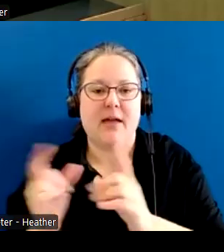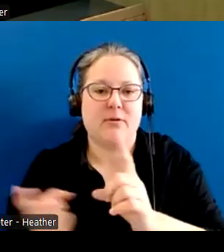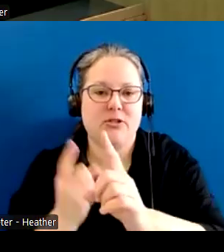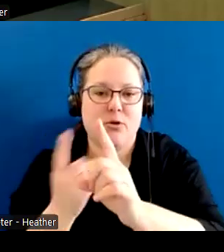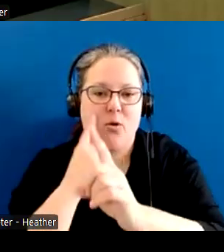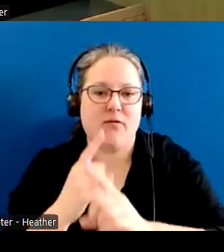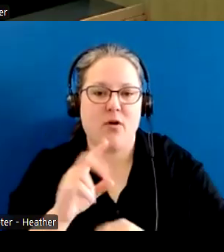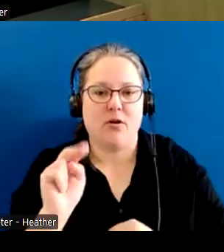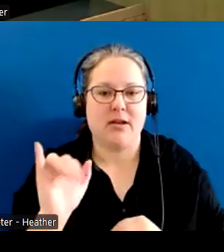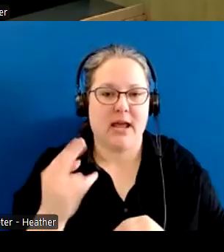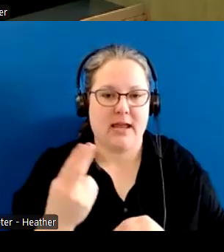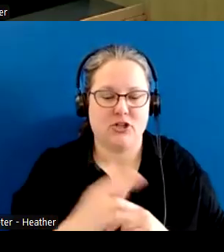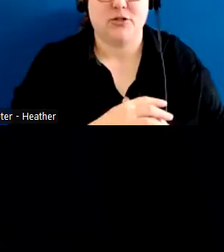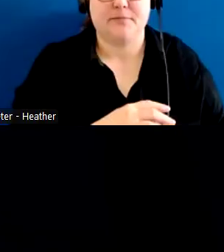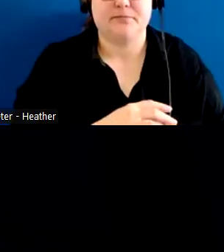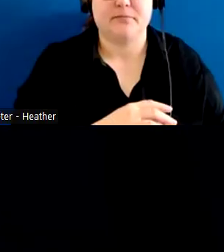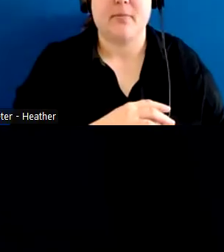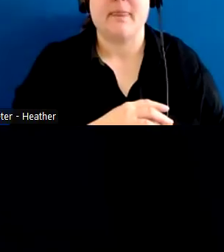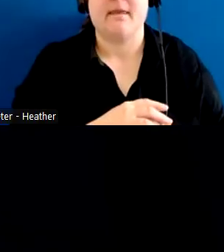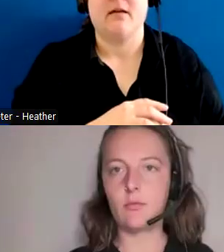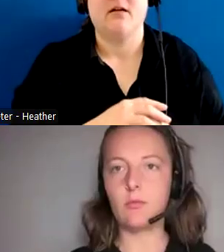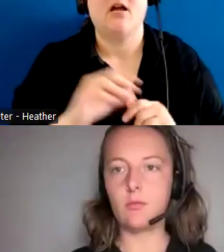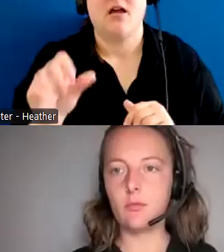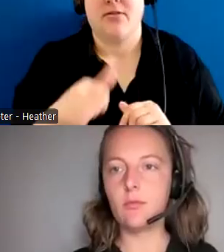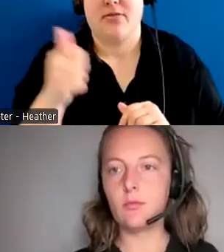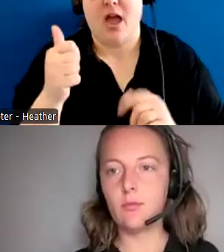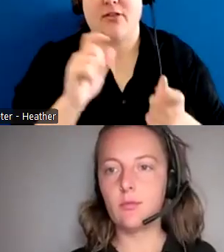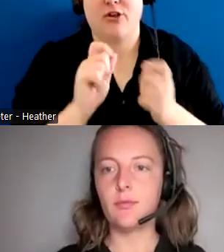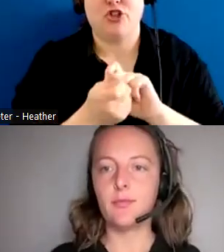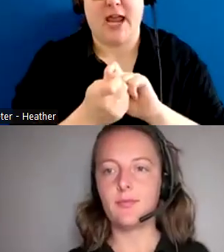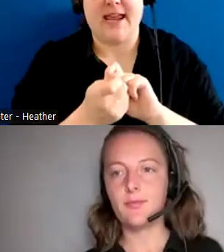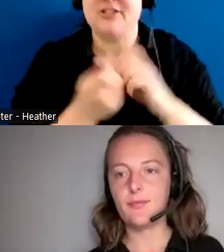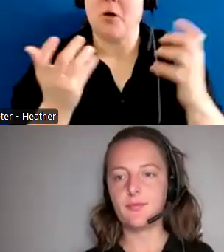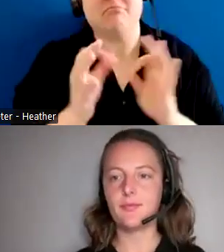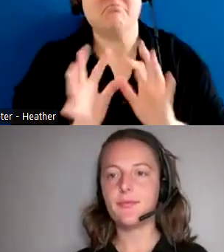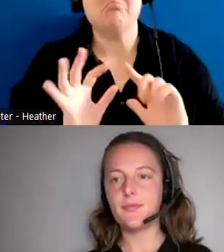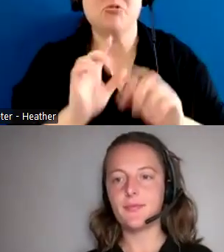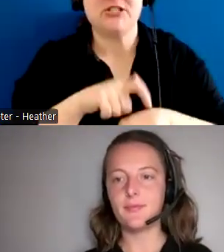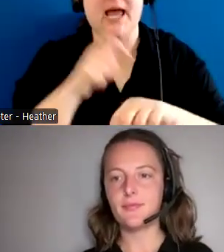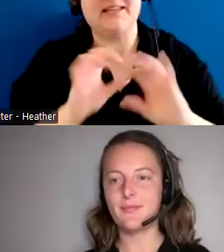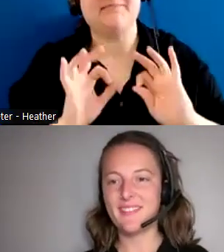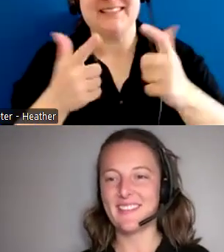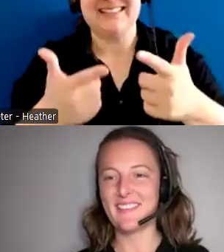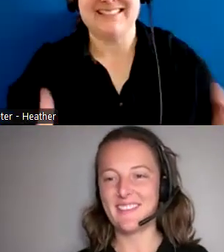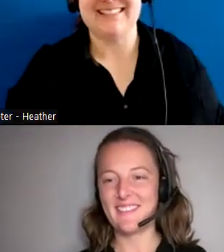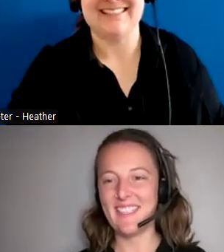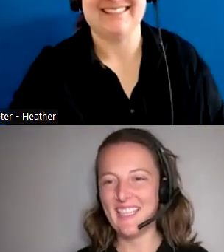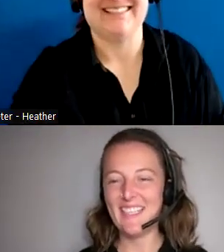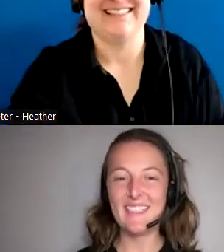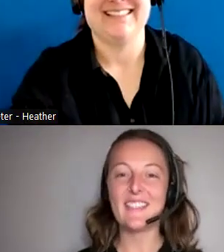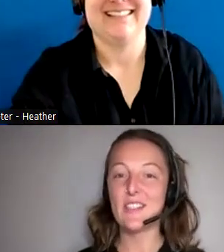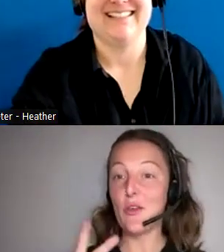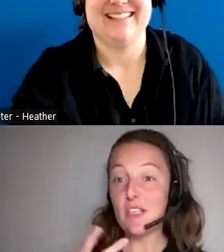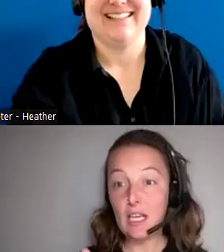mission for NIH. Um the second big change we made was to move the services trials to separated out